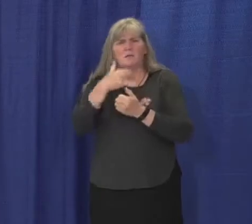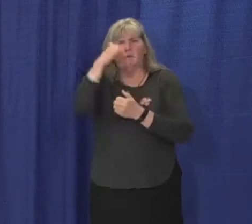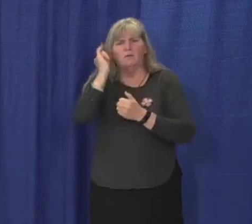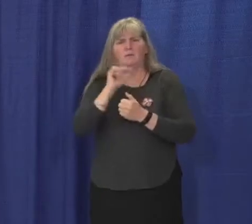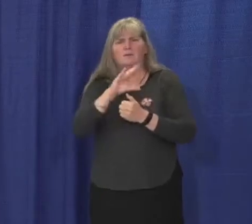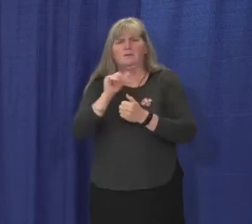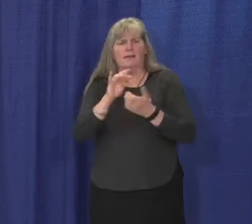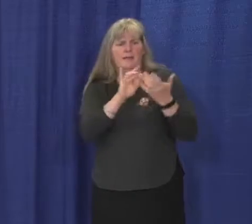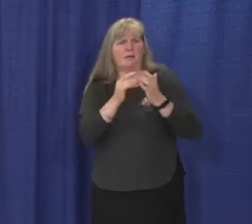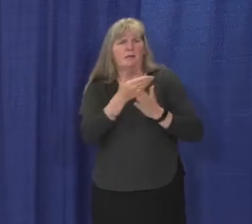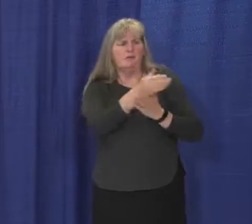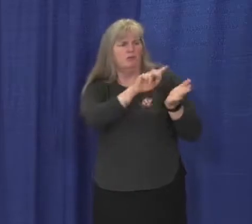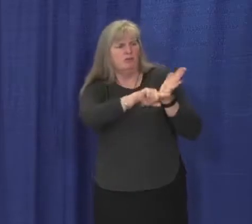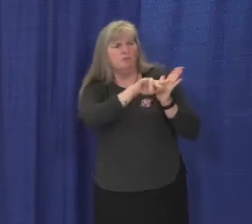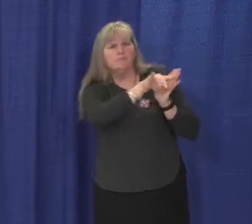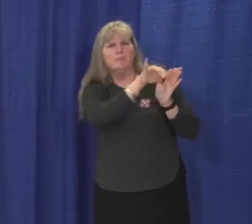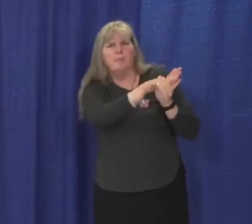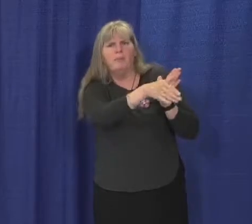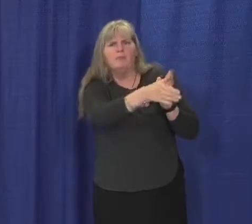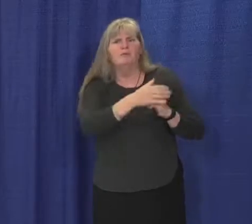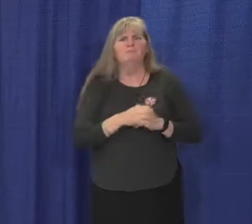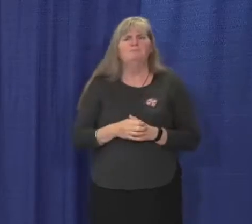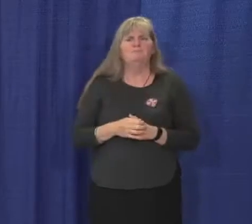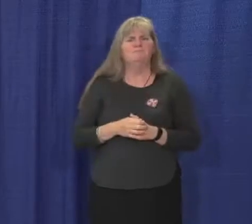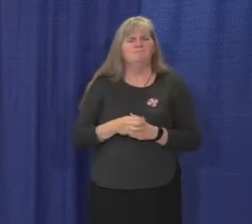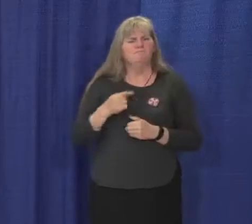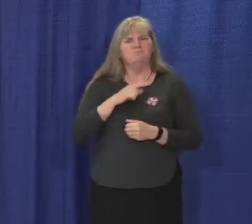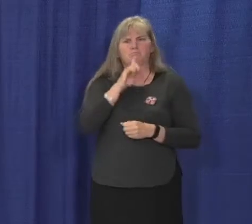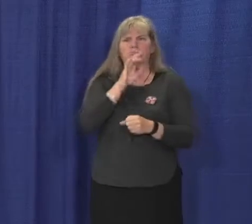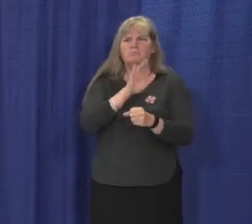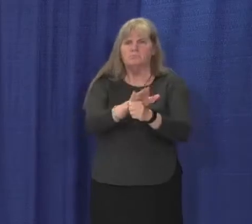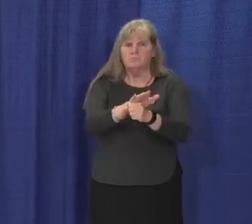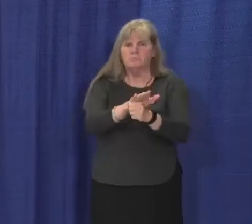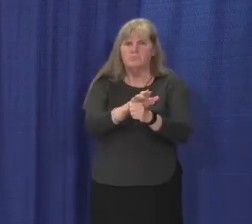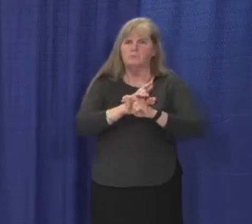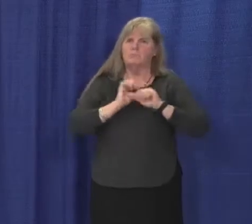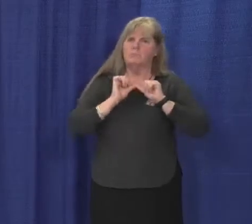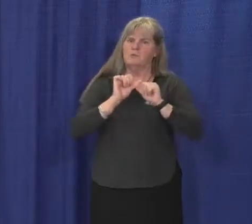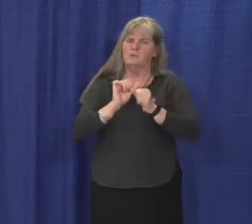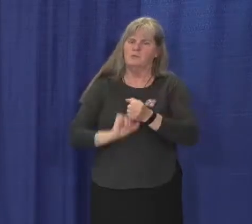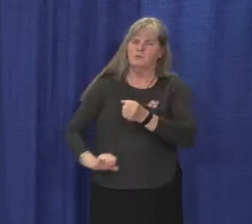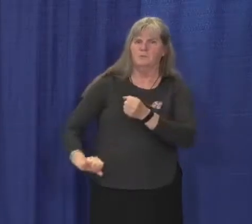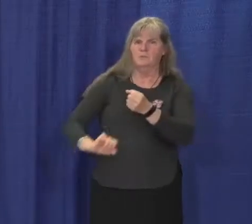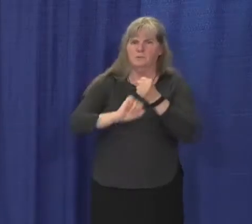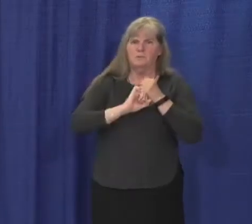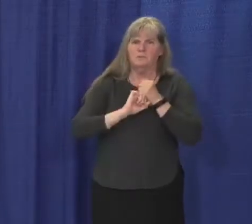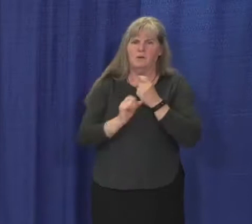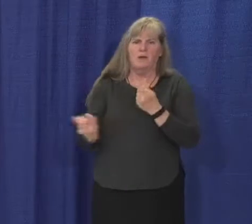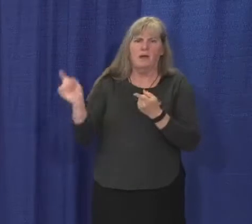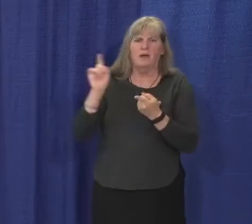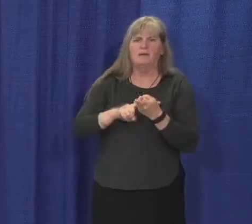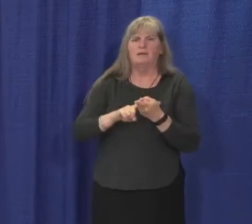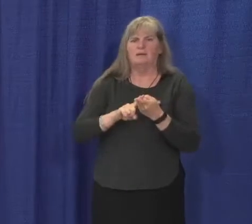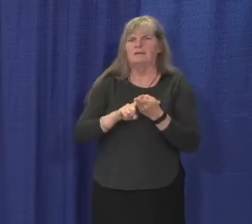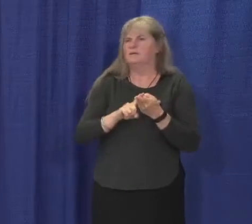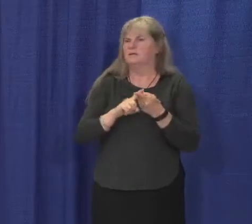about the supports at YUKON.ca. We have committed to continue these supports for as long as